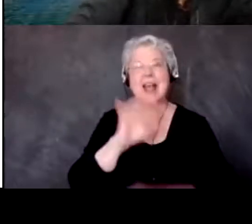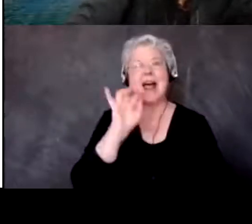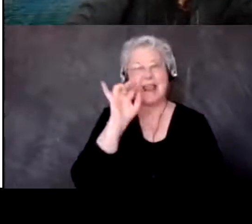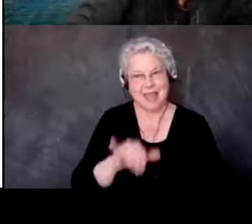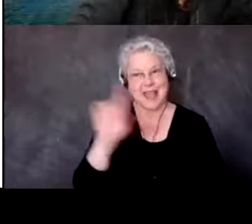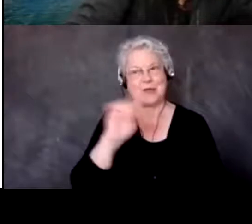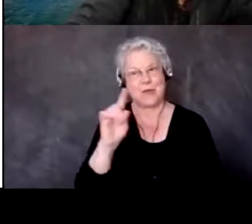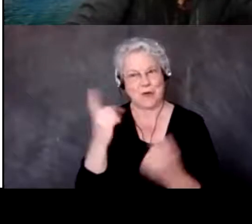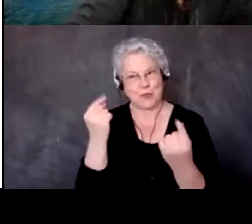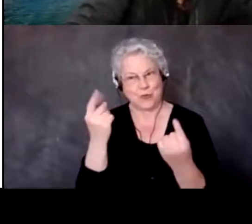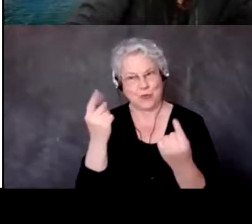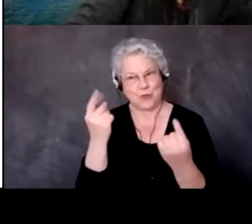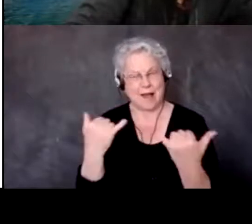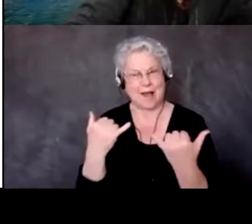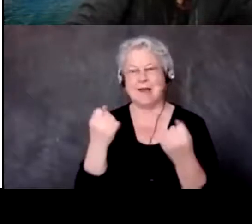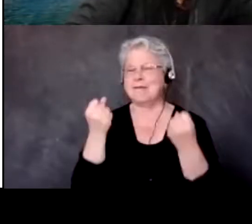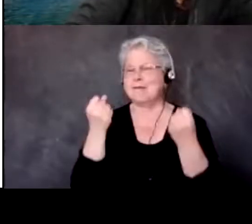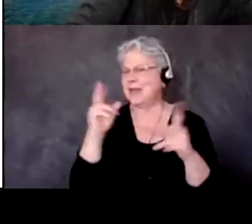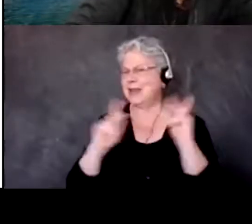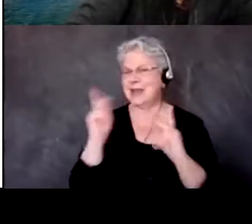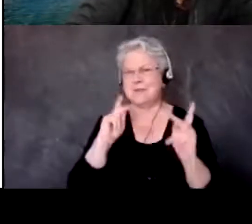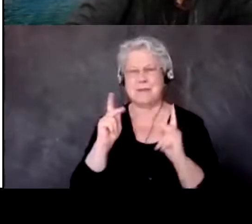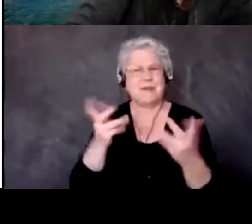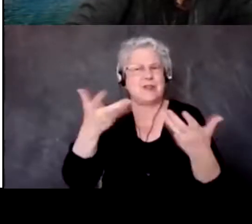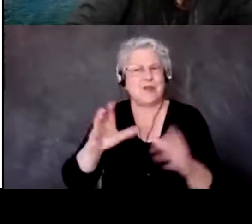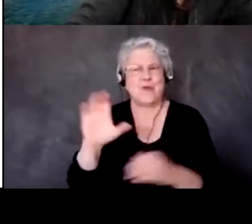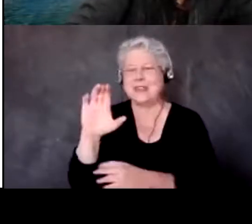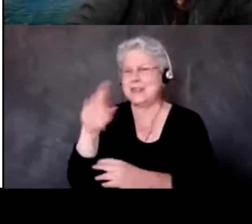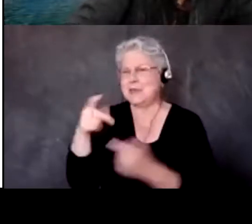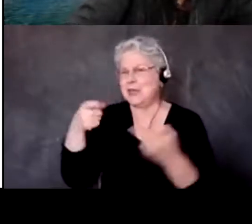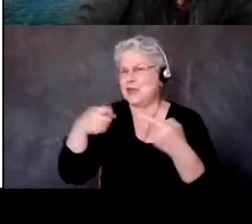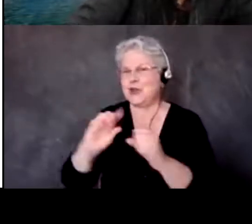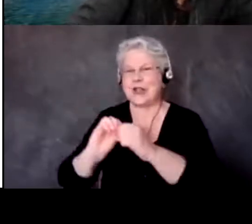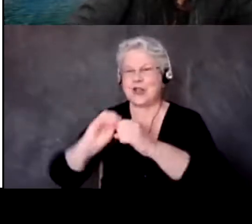of -- people have chosen not to do their CCP during COVID, because you don’t want to put their